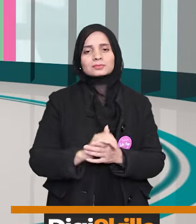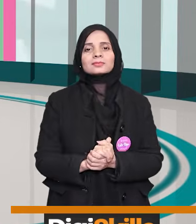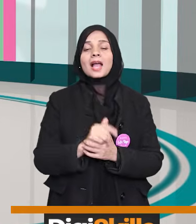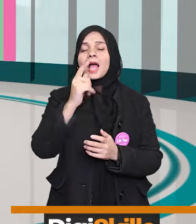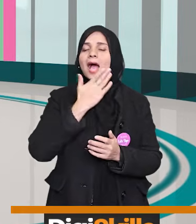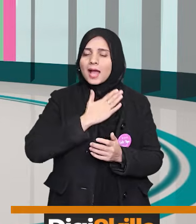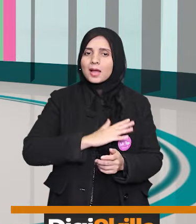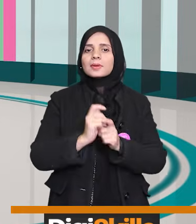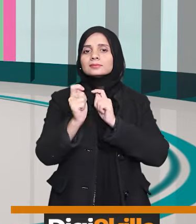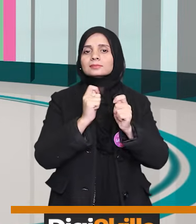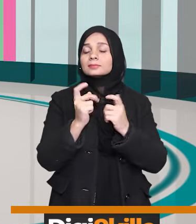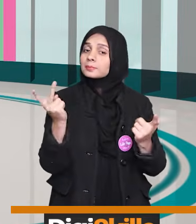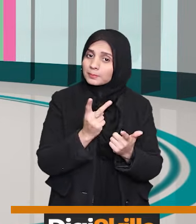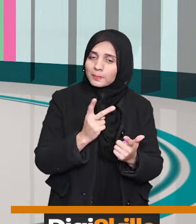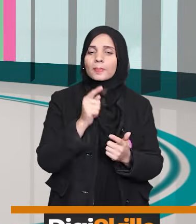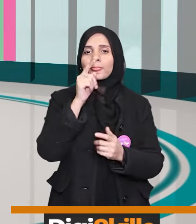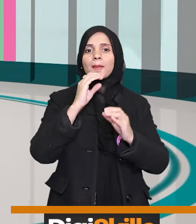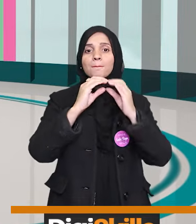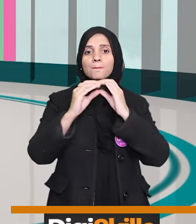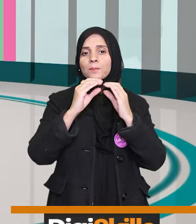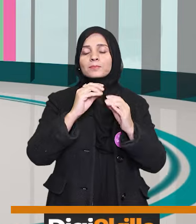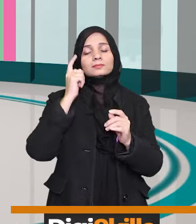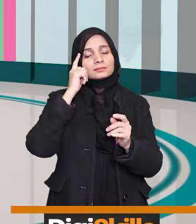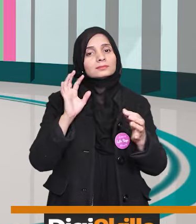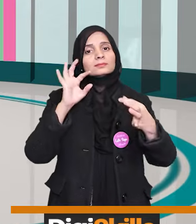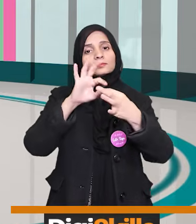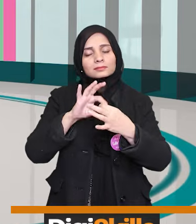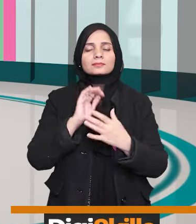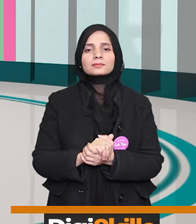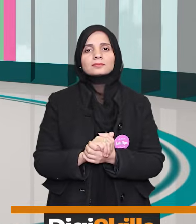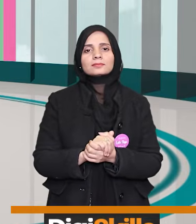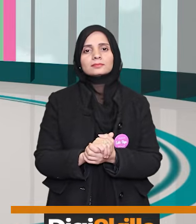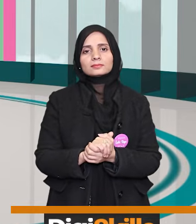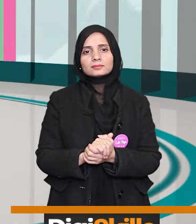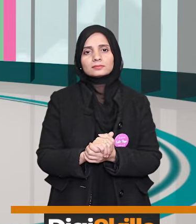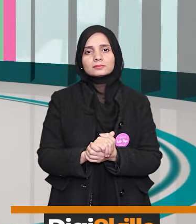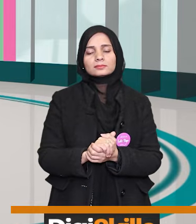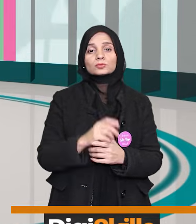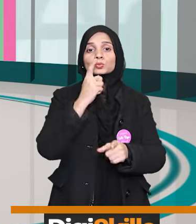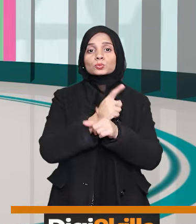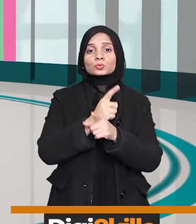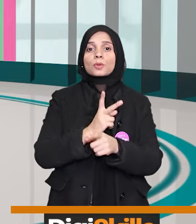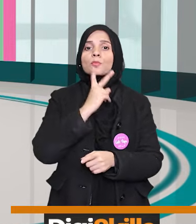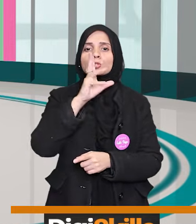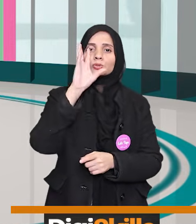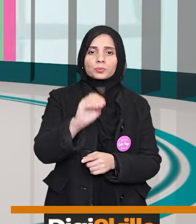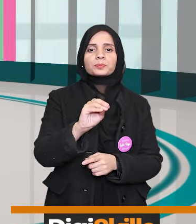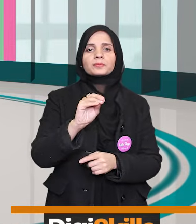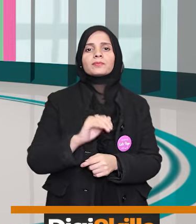Look, if we see these things with a positive tone, teacher has to make the class quiet and he just says